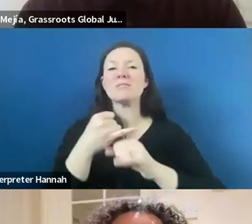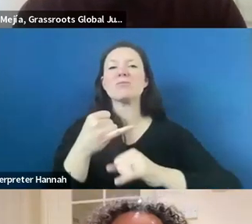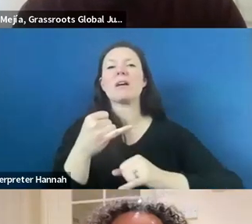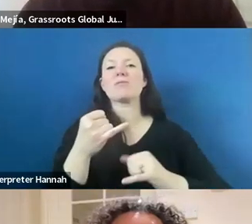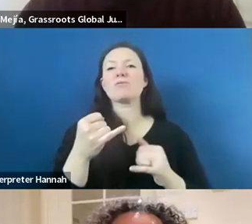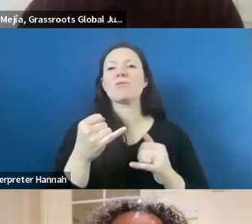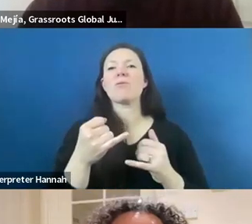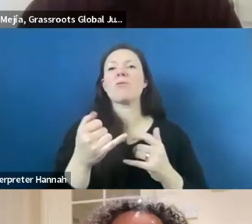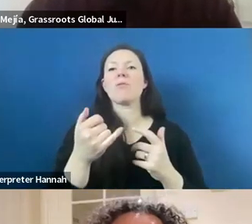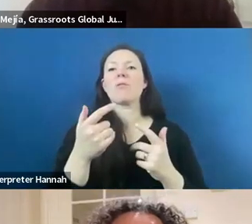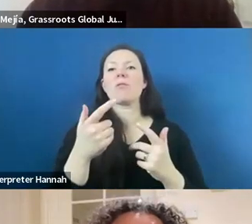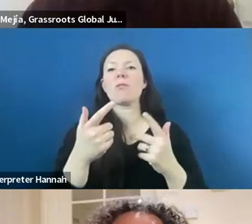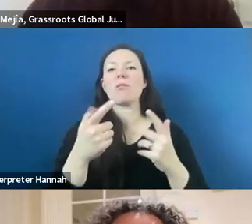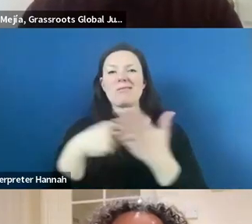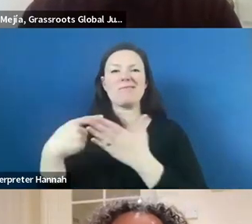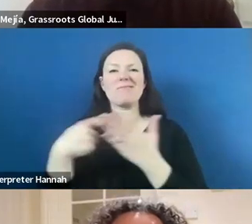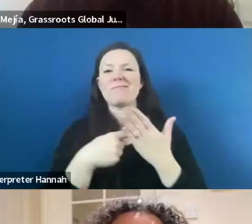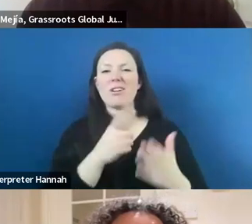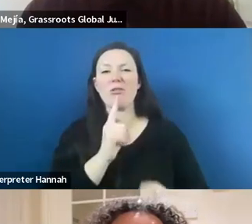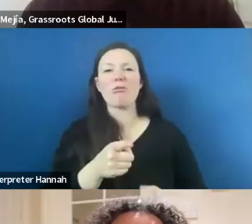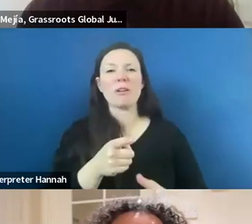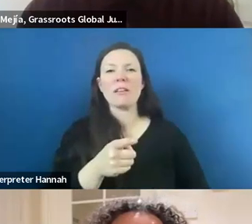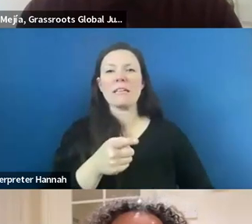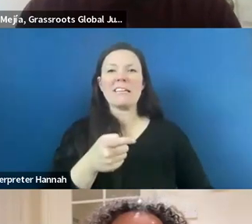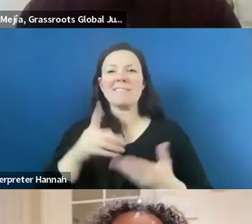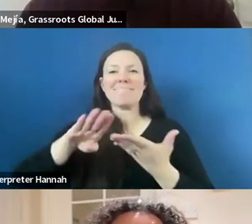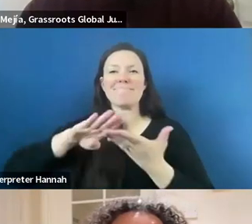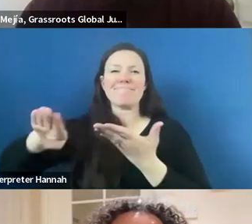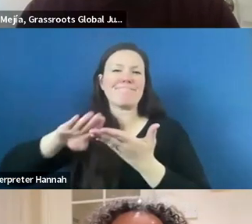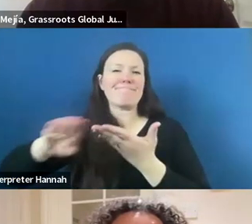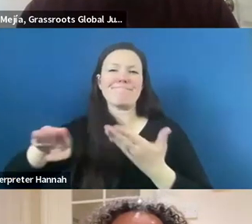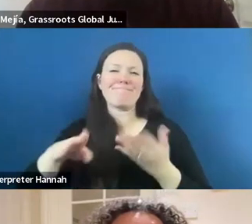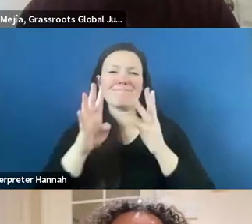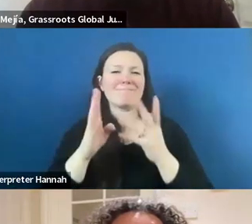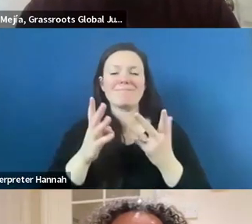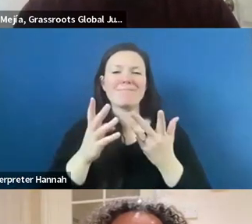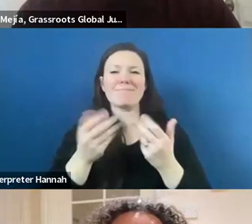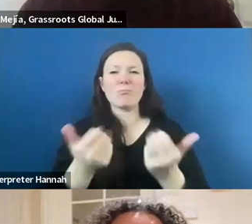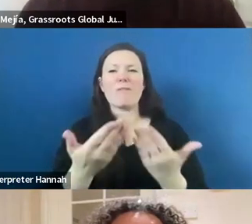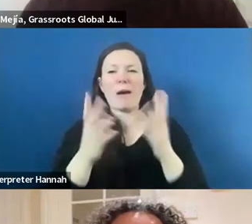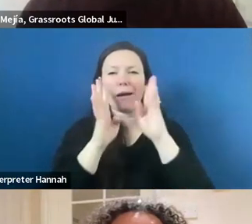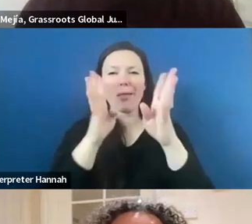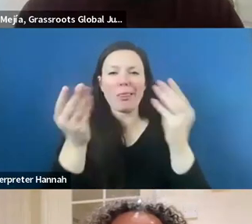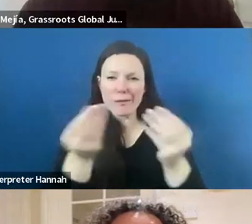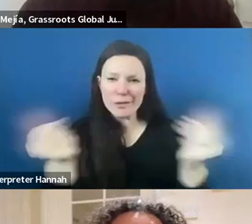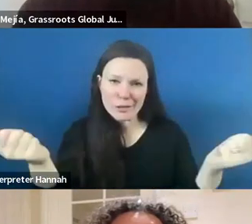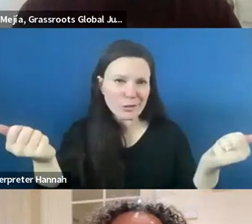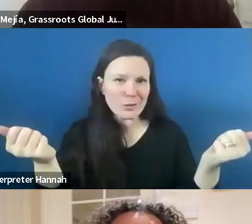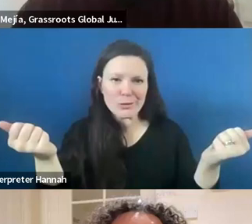trade shows for continuing to elicit, you know, false solutions. And, you know, not only within a Guam when I attended